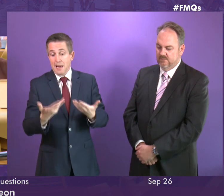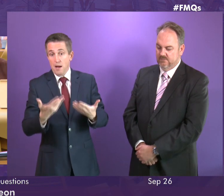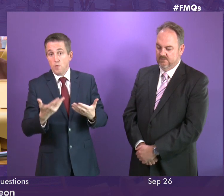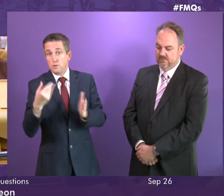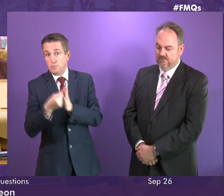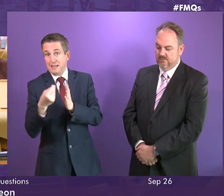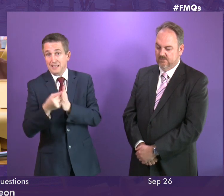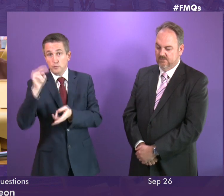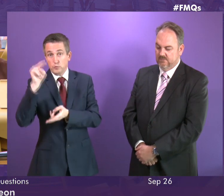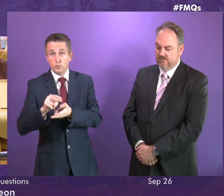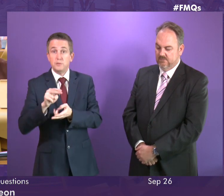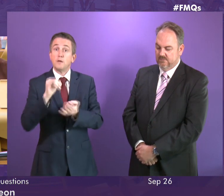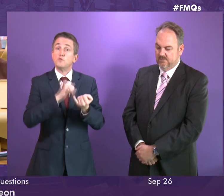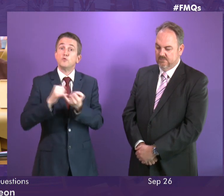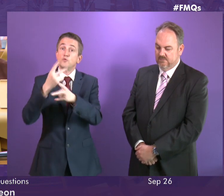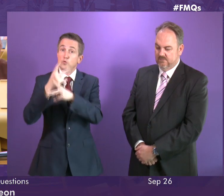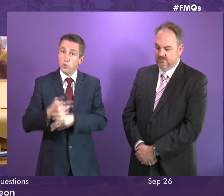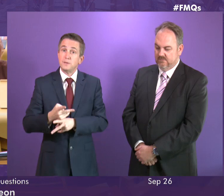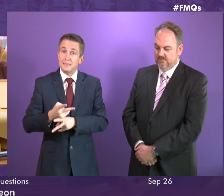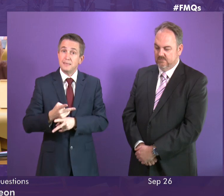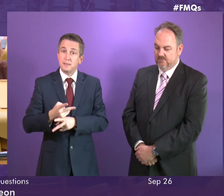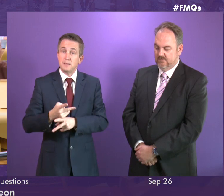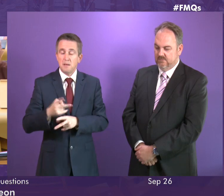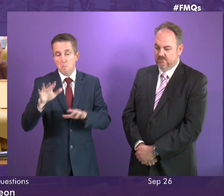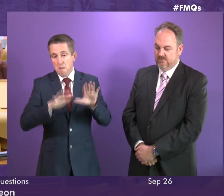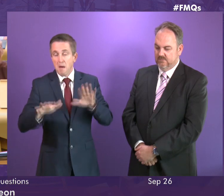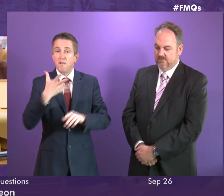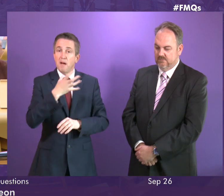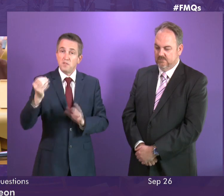to reduce spending on social security by that estimated £500 million a year. Due to the